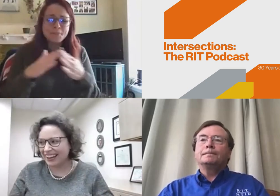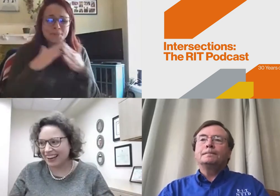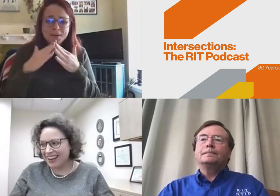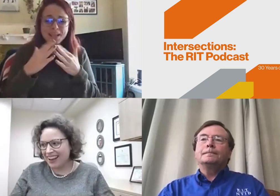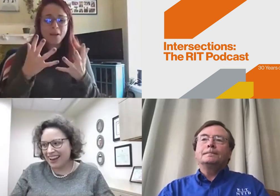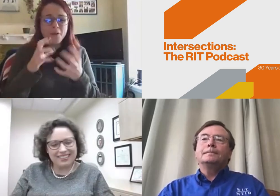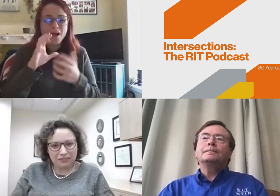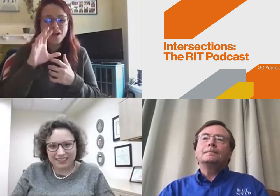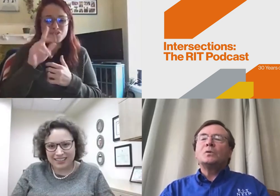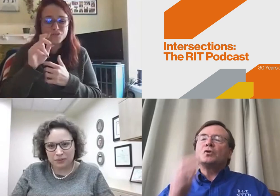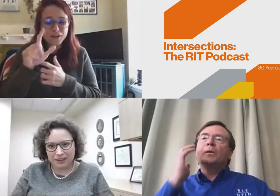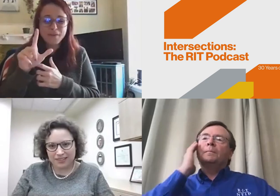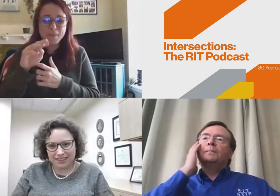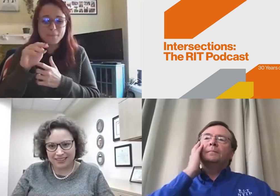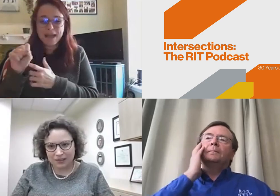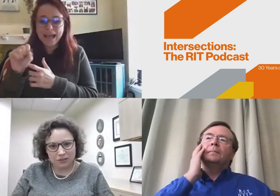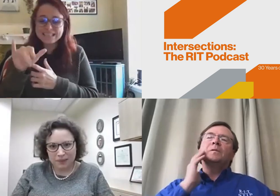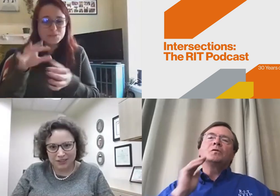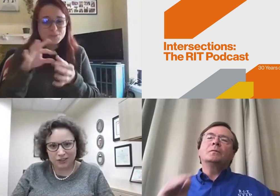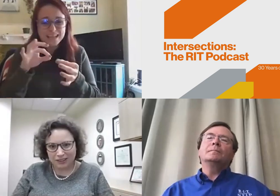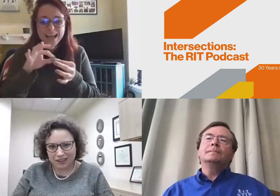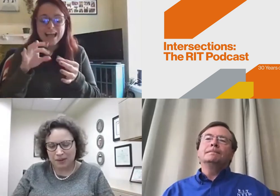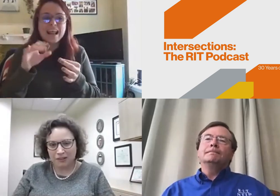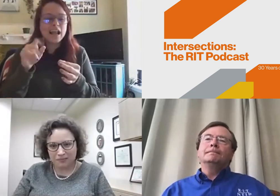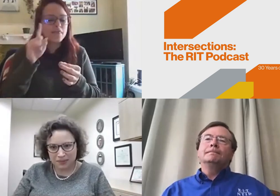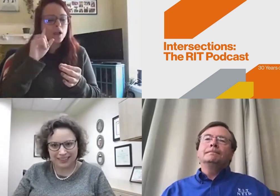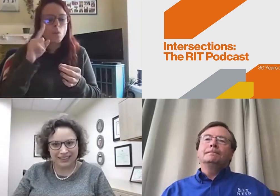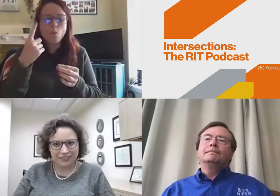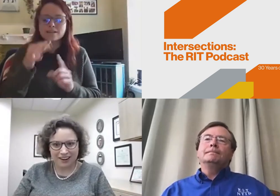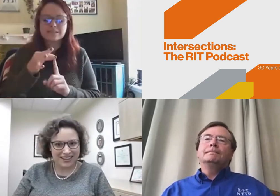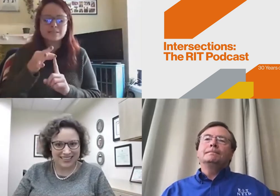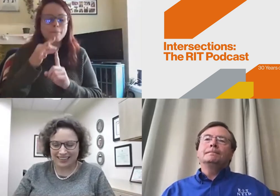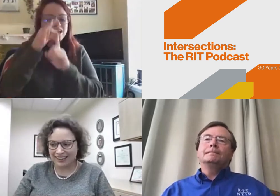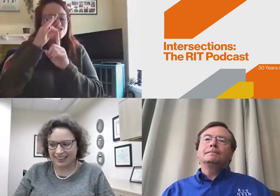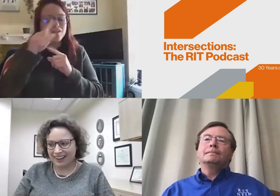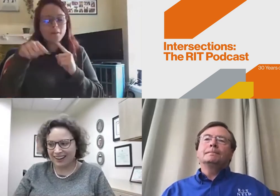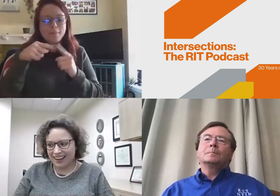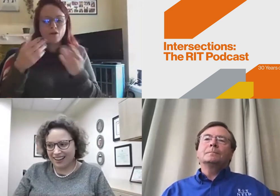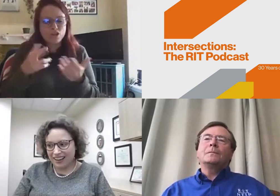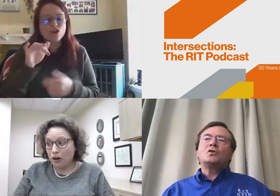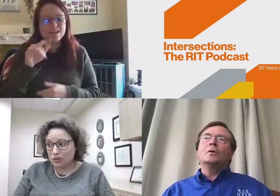And I think that is one of the things that's so special about being here at RIT and also